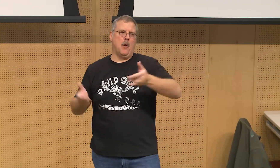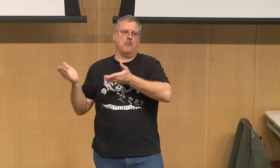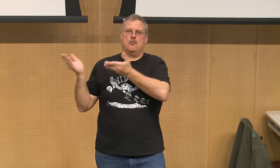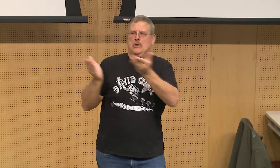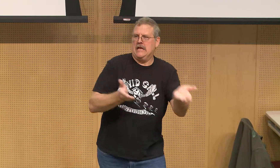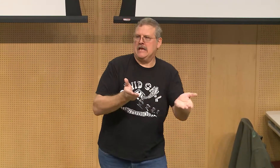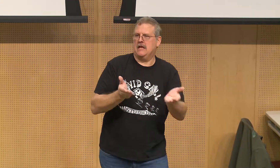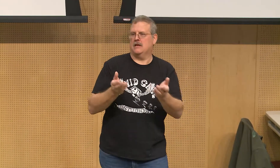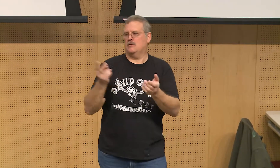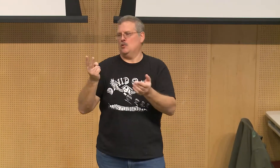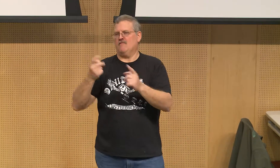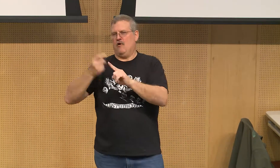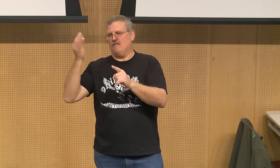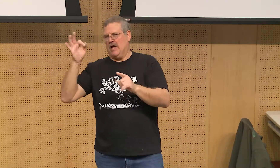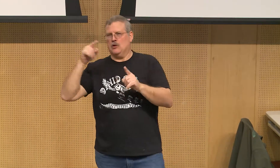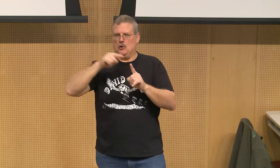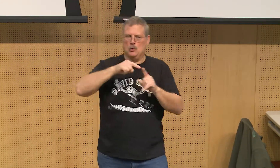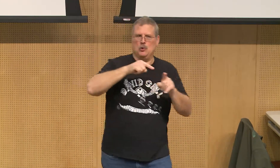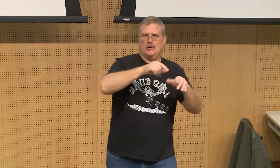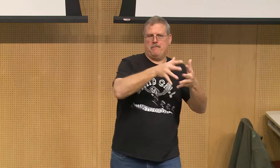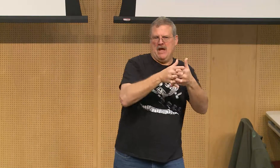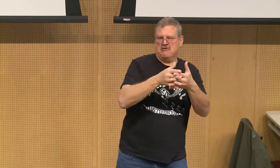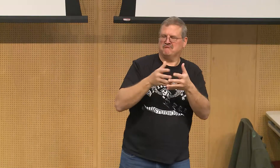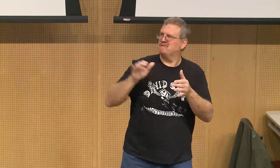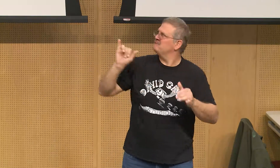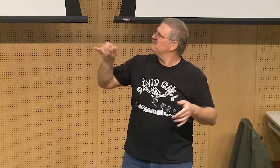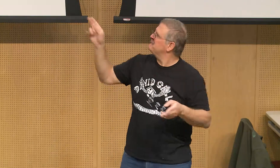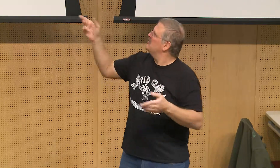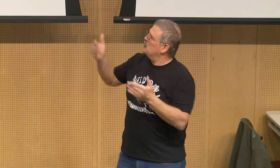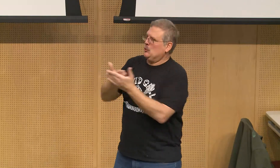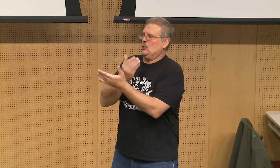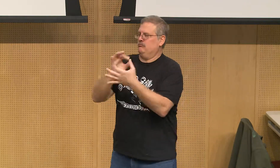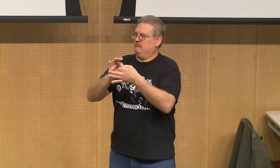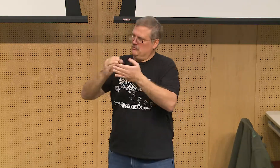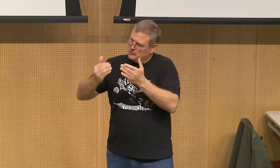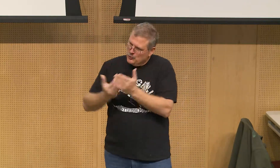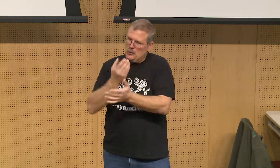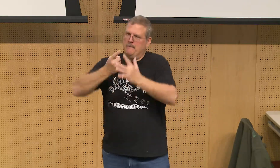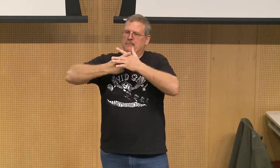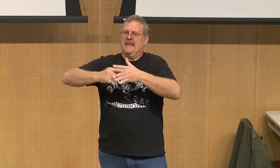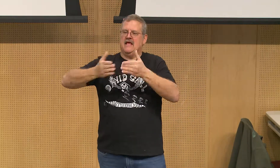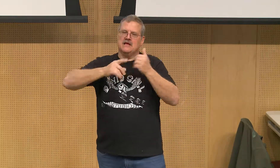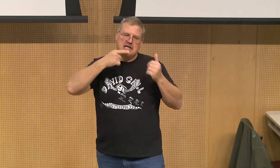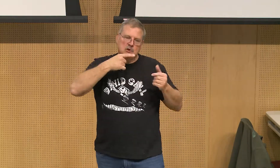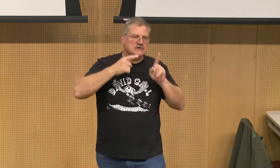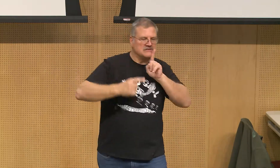You can see the light rays, you know, as Laurent Clerc brought sign language to America,